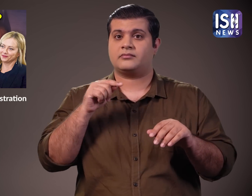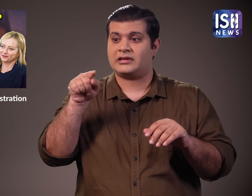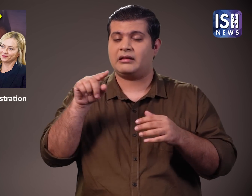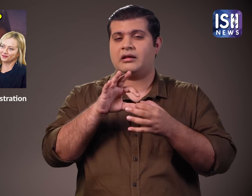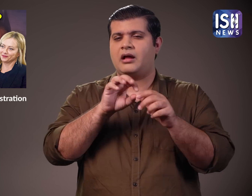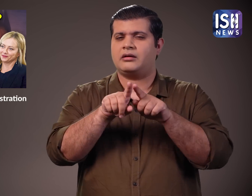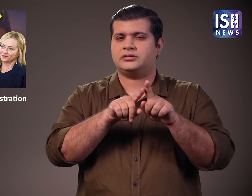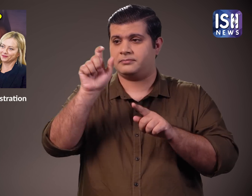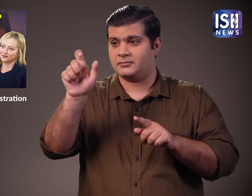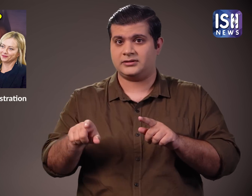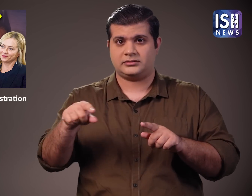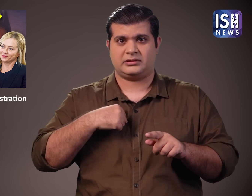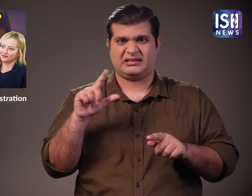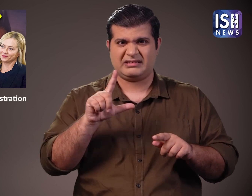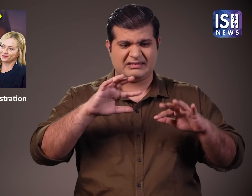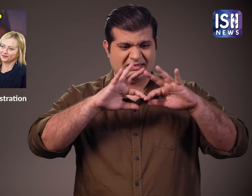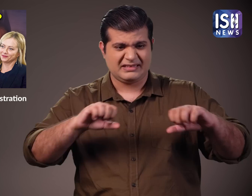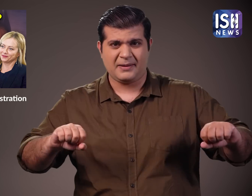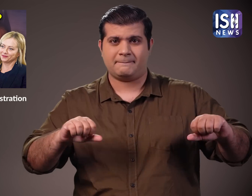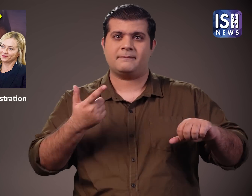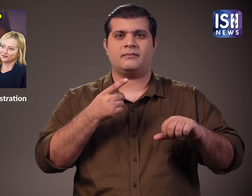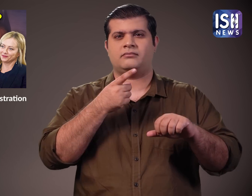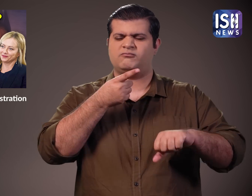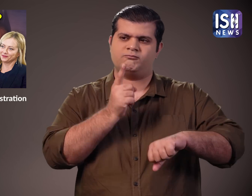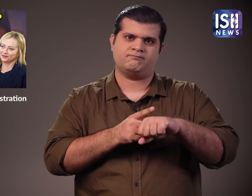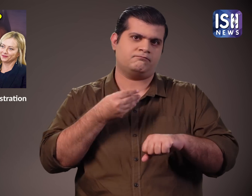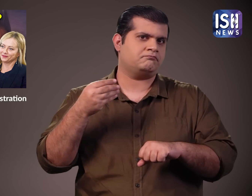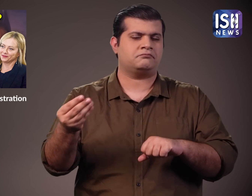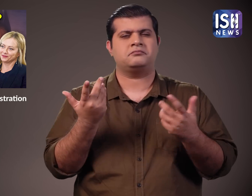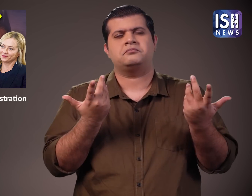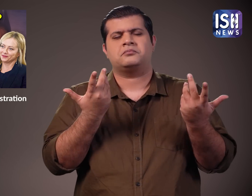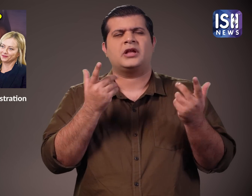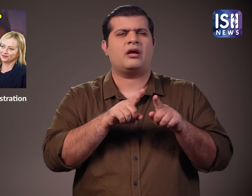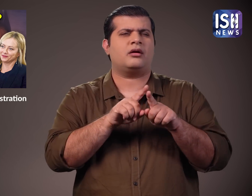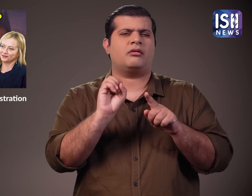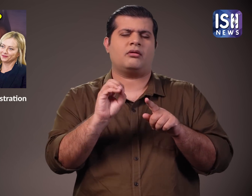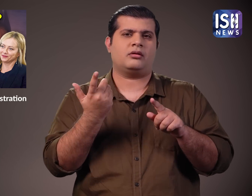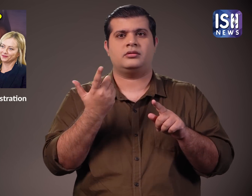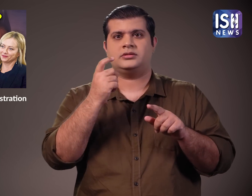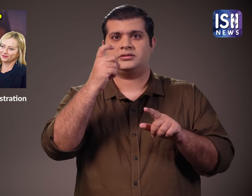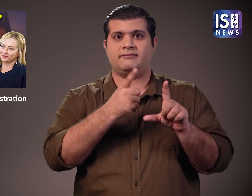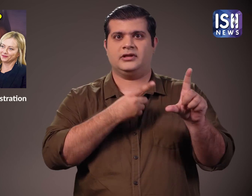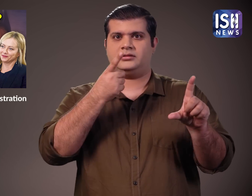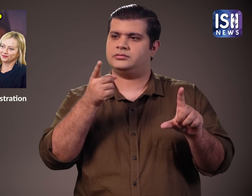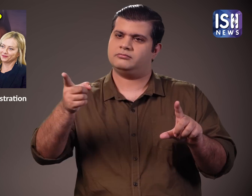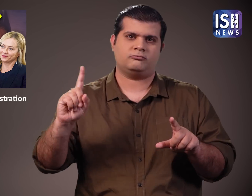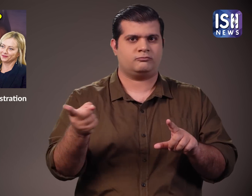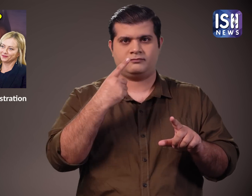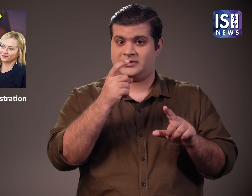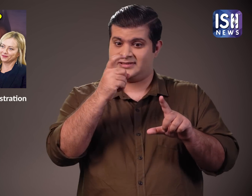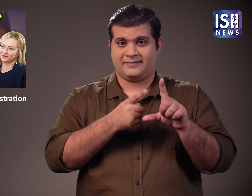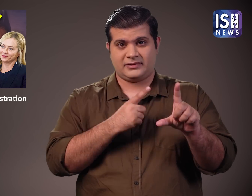For example, an offender is sentenced to 7 years in jail.